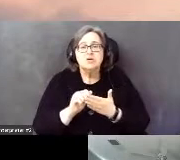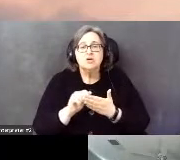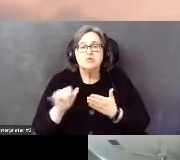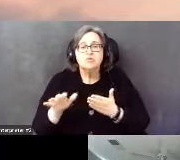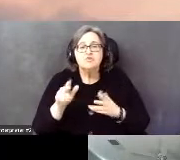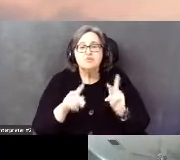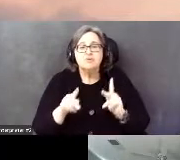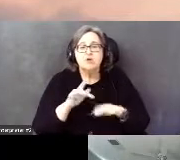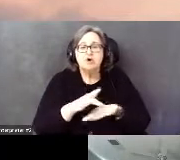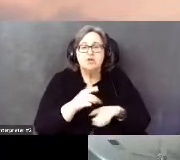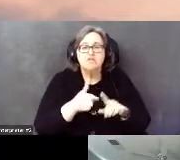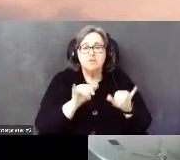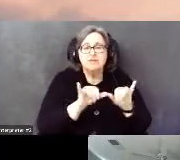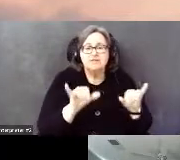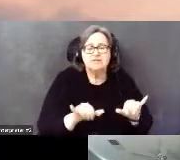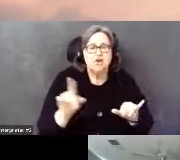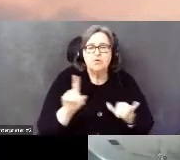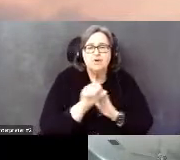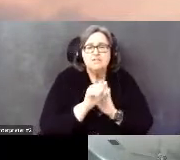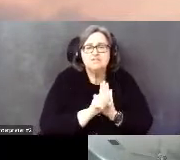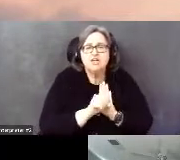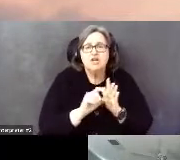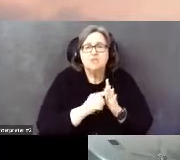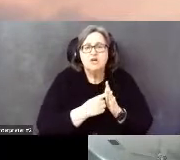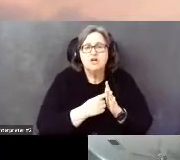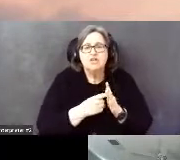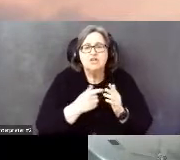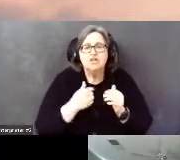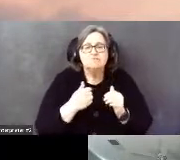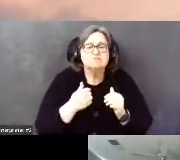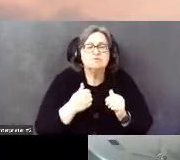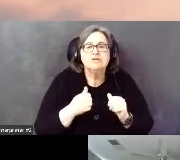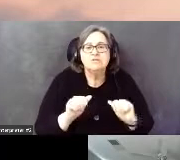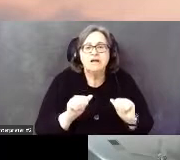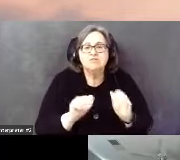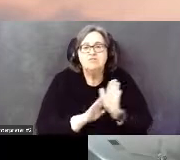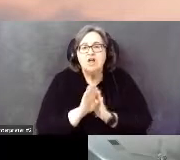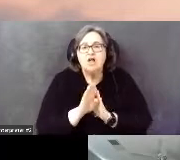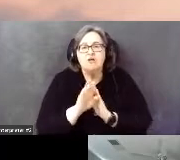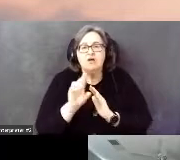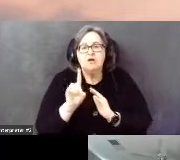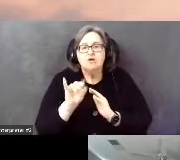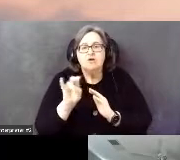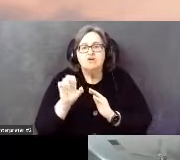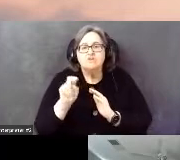Where would a state begin attempting to develop diversion programs and who should be at the